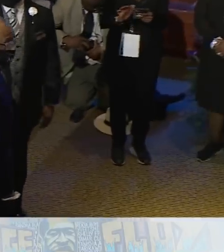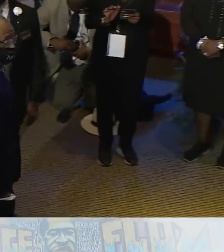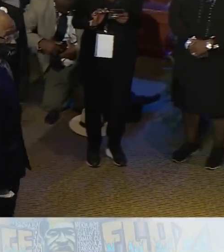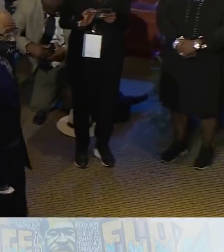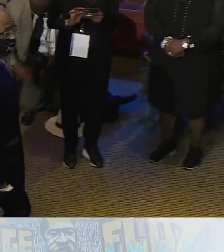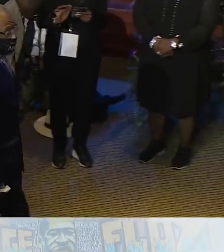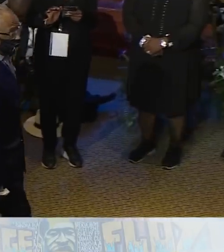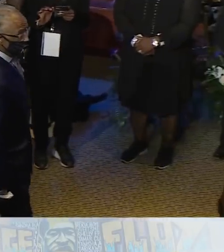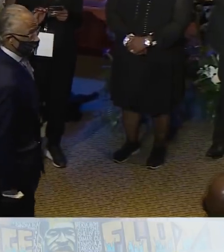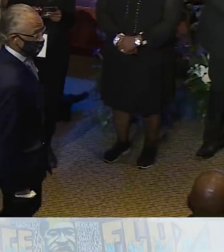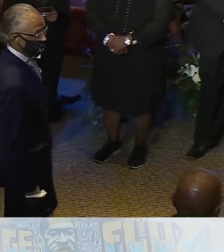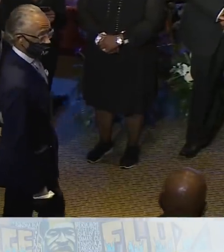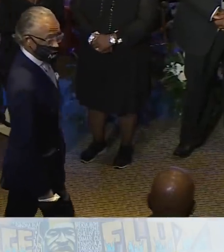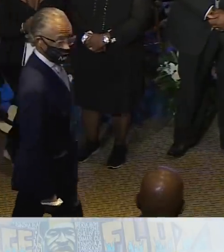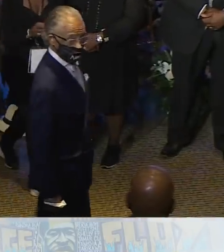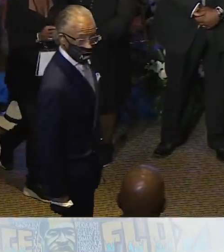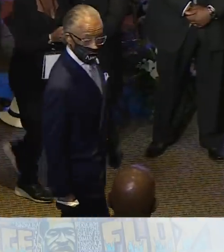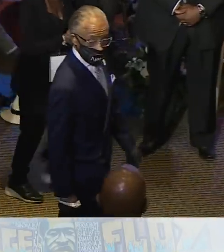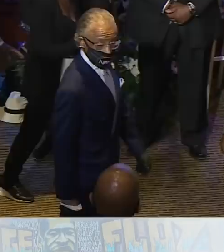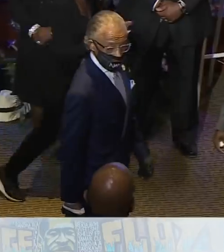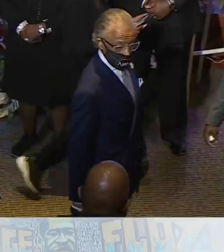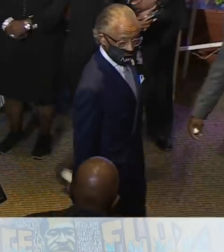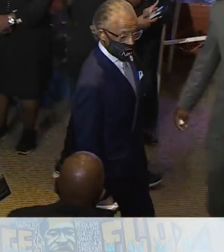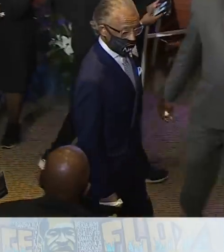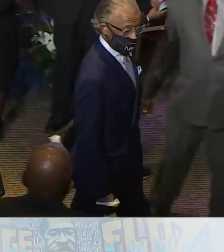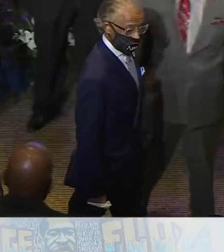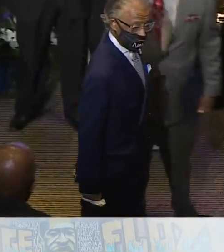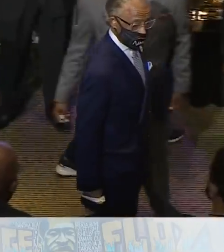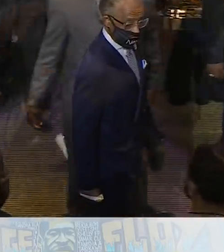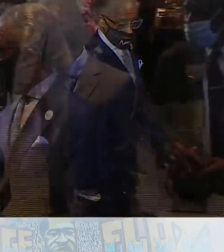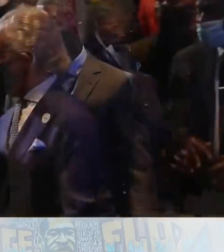THE SOURCE OF MY STRENGTH YOU ARE